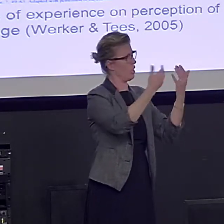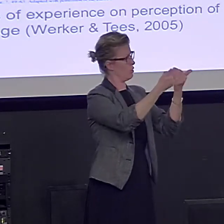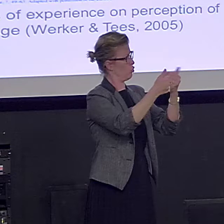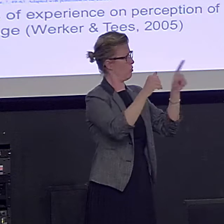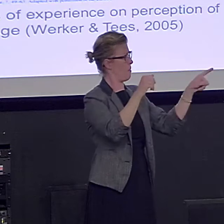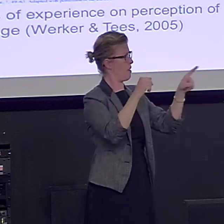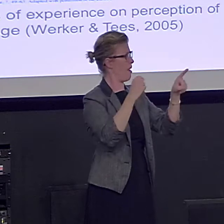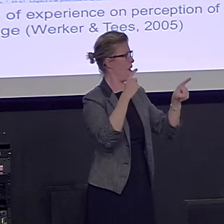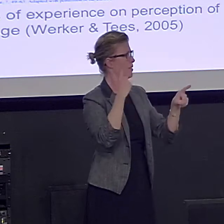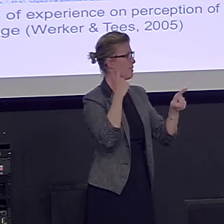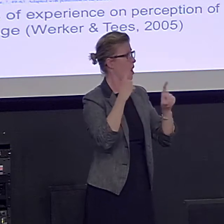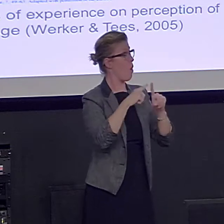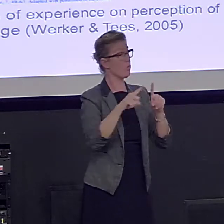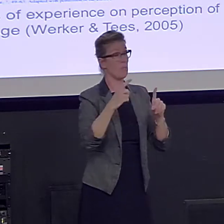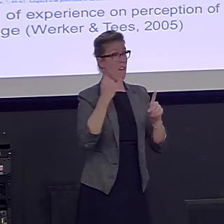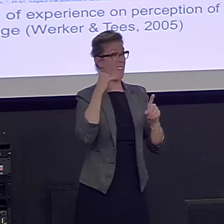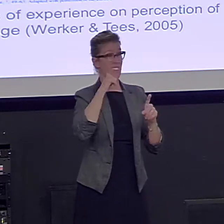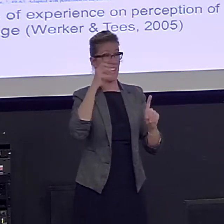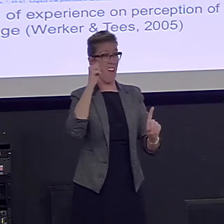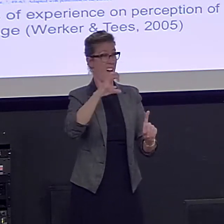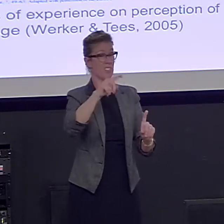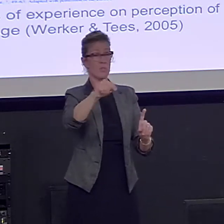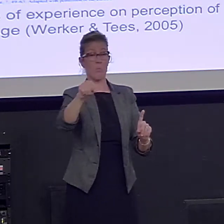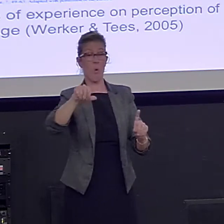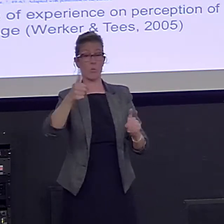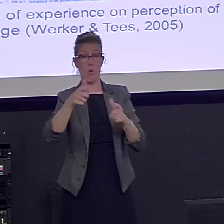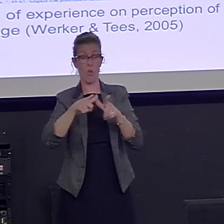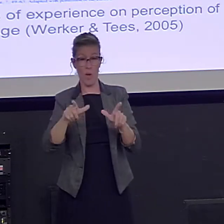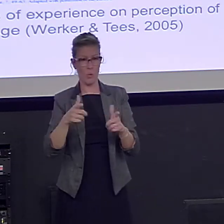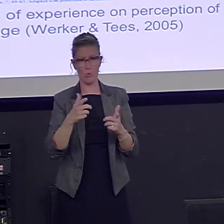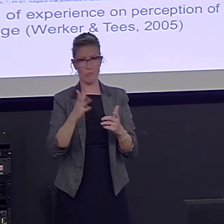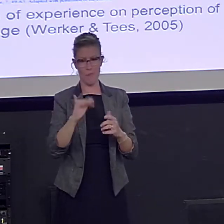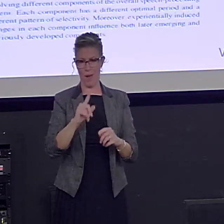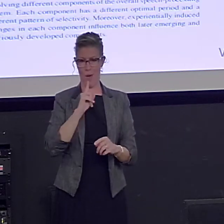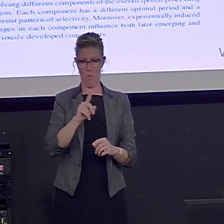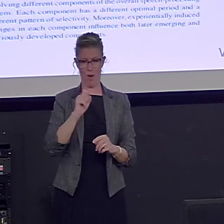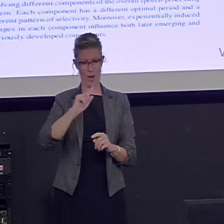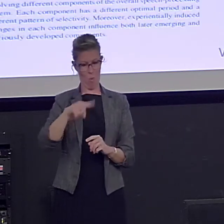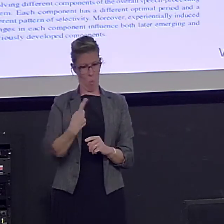to discriminate the languages that they hear in their environment.